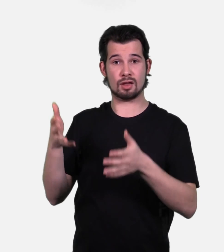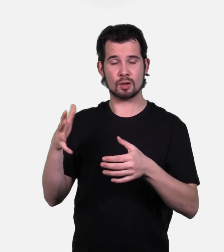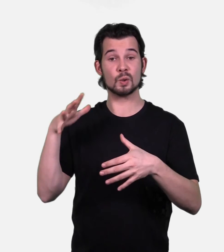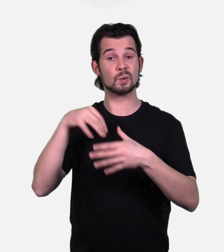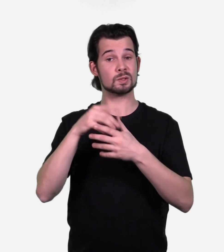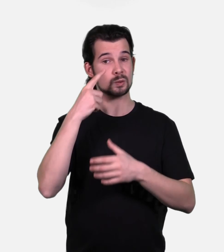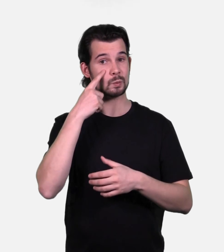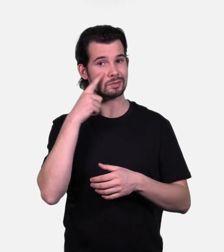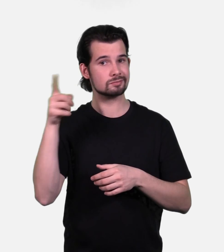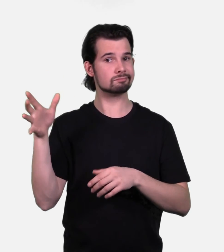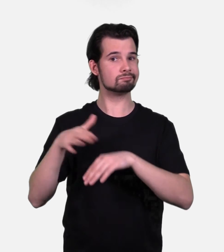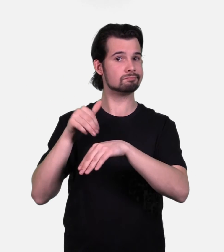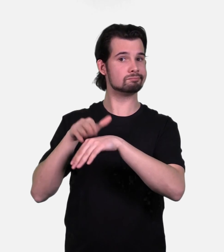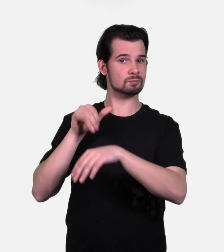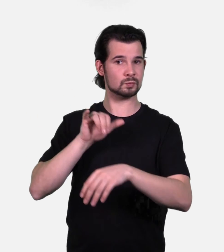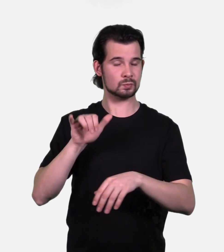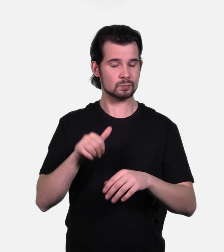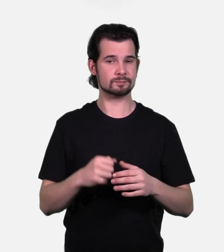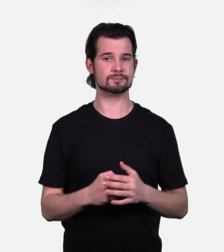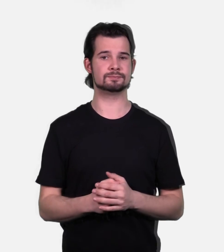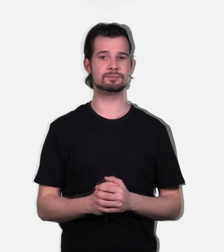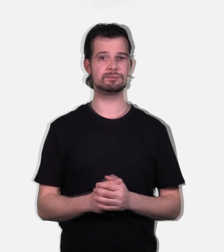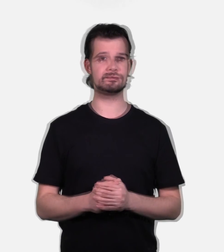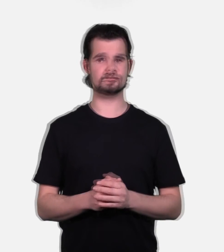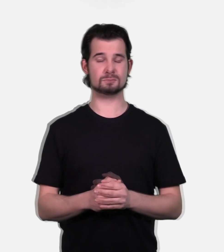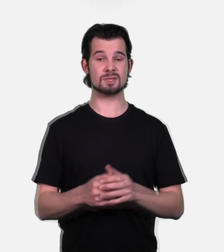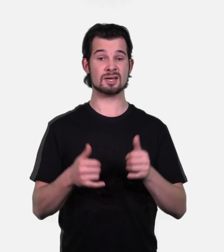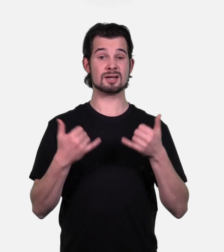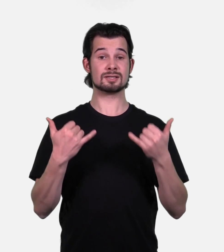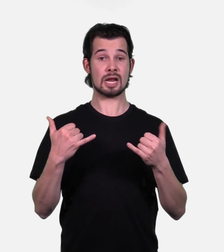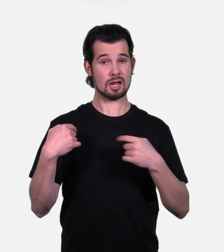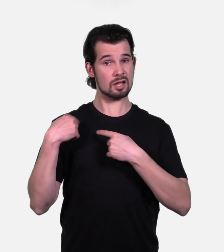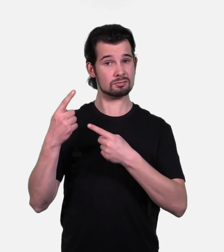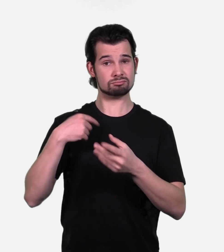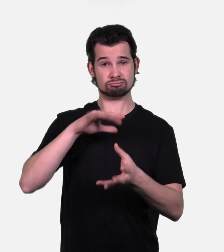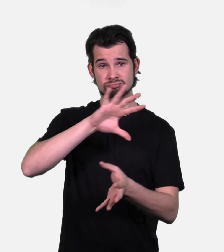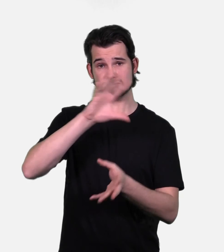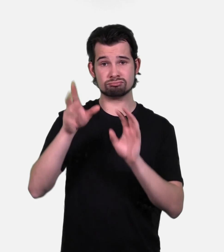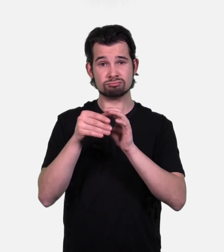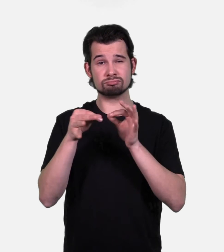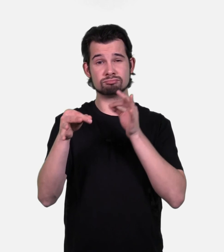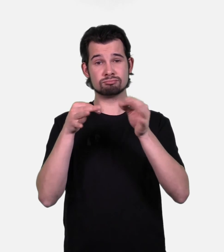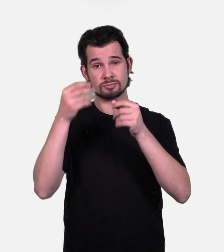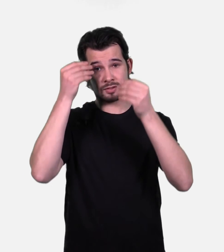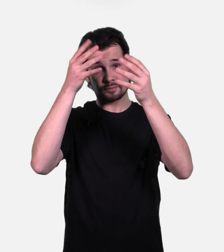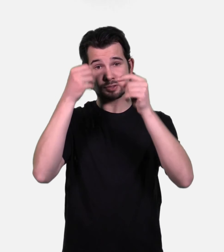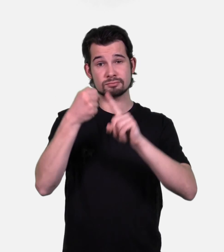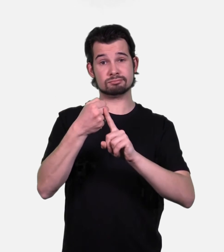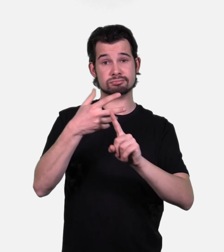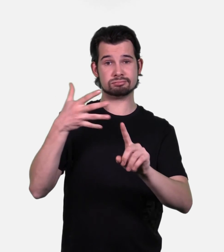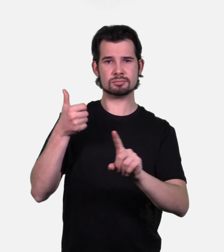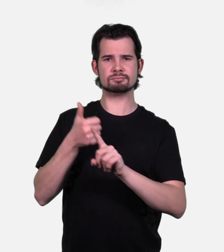This is a very high level overview of the steps required. More information can be found on the Agency’s website,